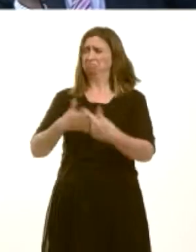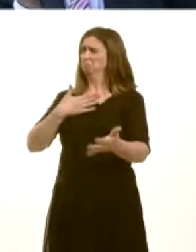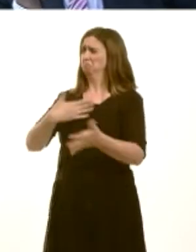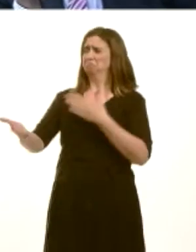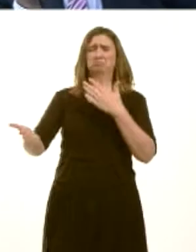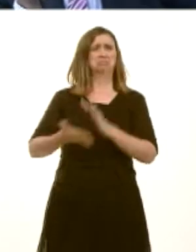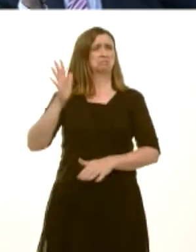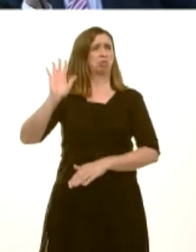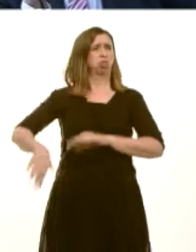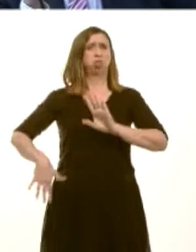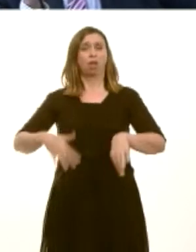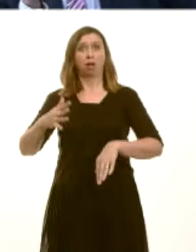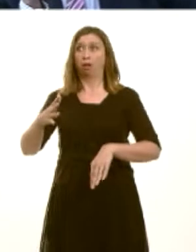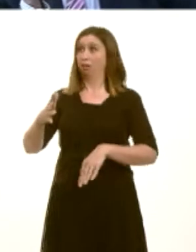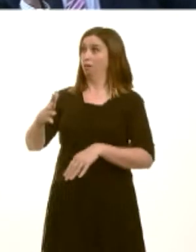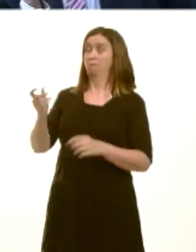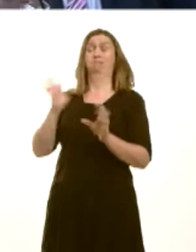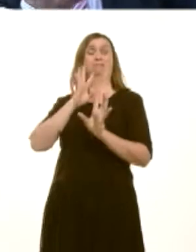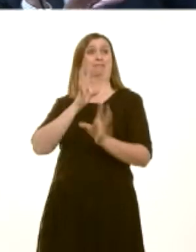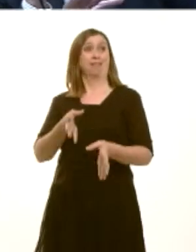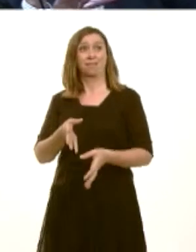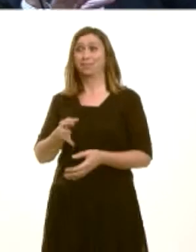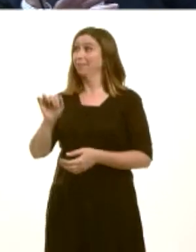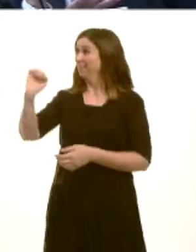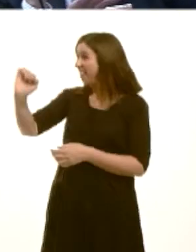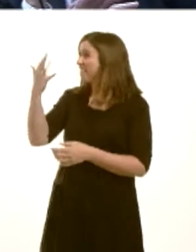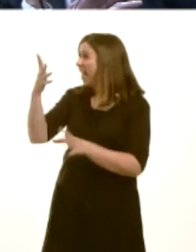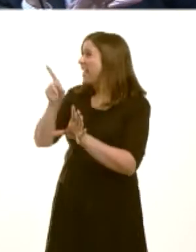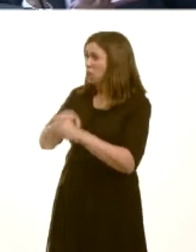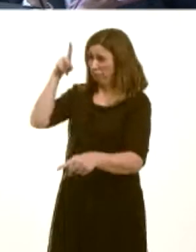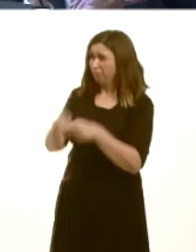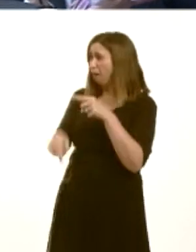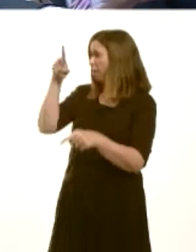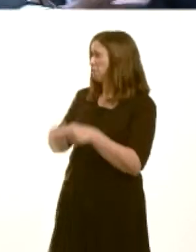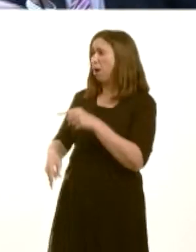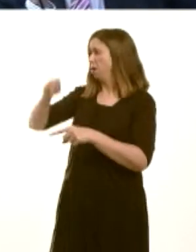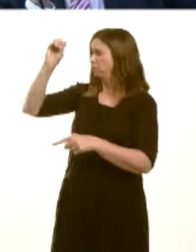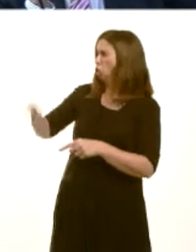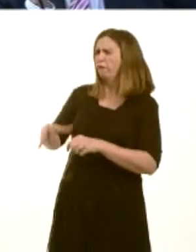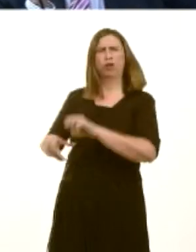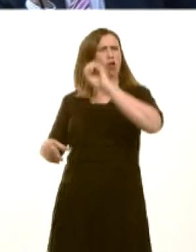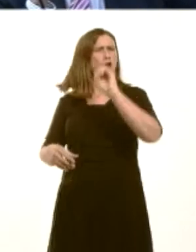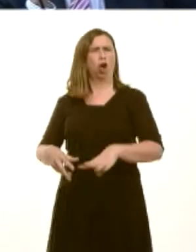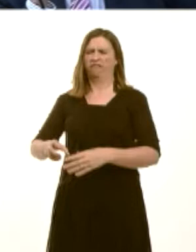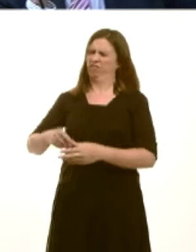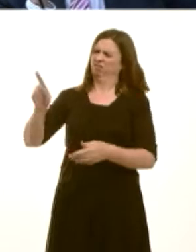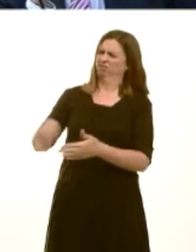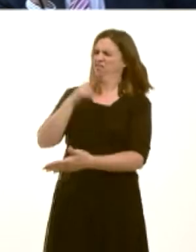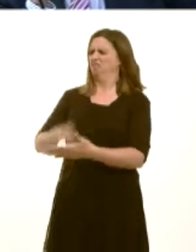transplant somewhere on the benches opposite. That's all we've seen for five years is slash and burn from the Conservatives. He's right: we do need a long-term economic plan, we do